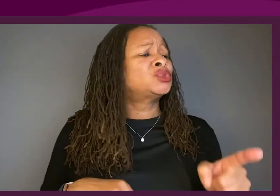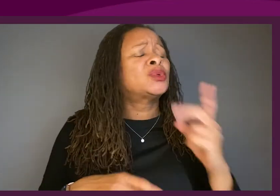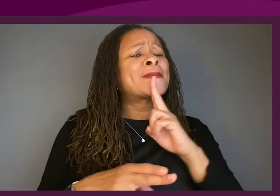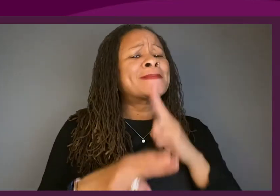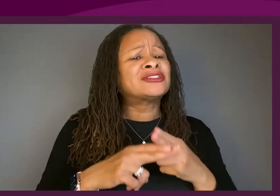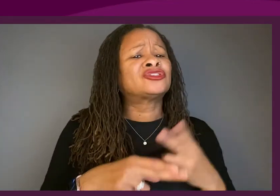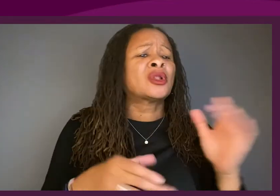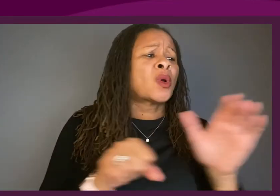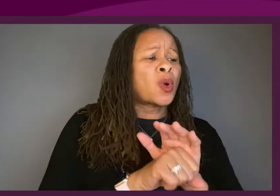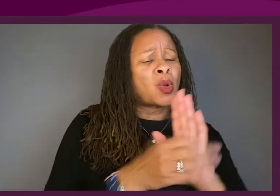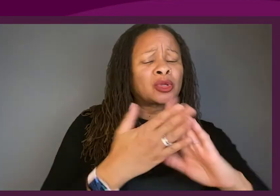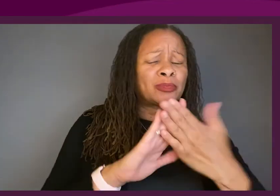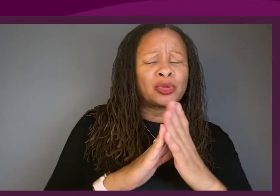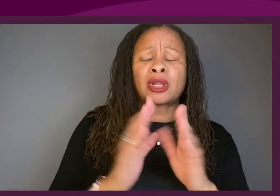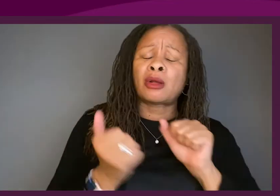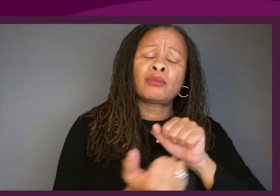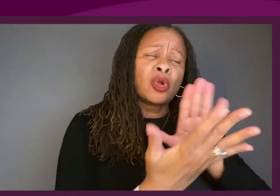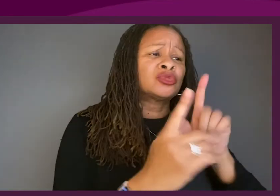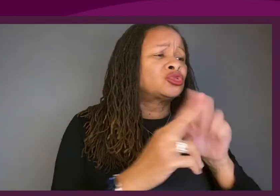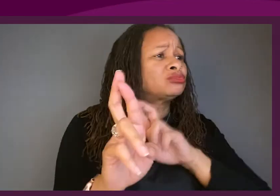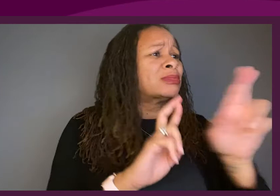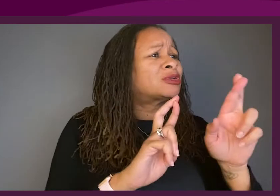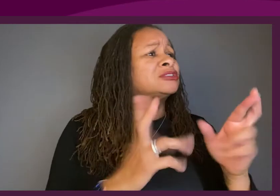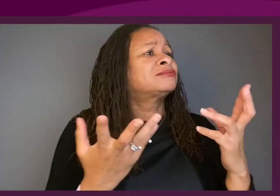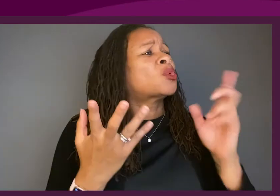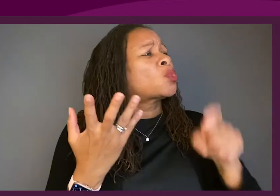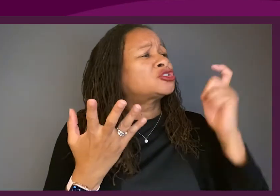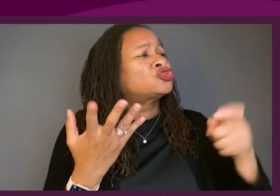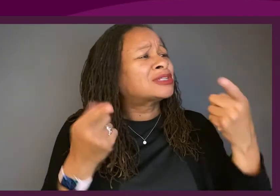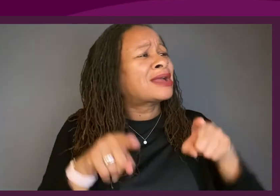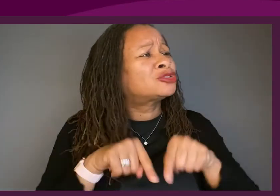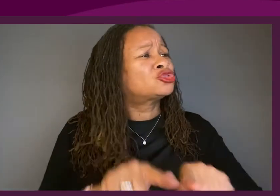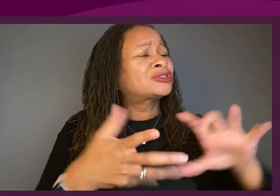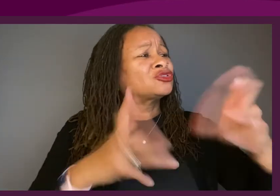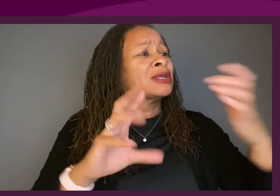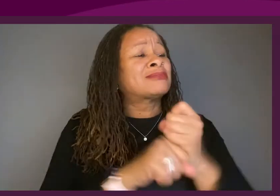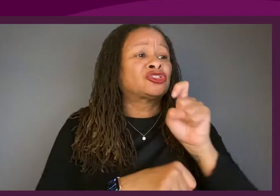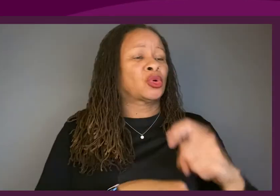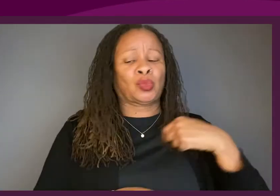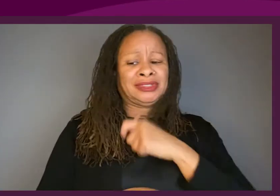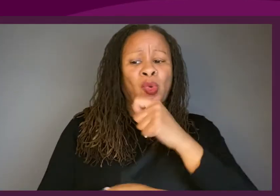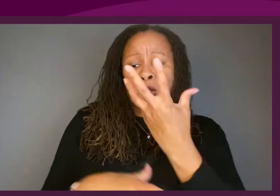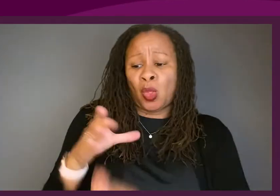disaster to make sure that we don't lose these people into an institutional setting.